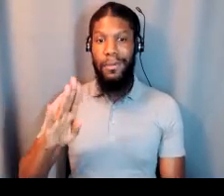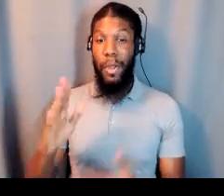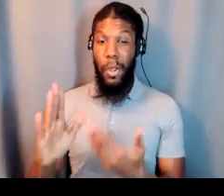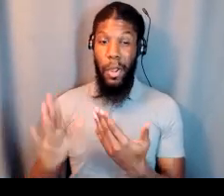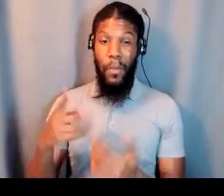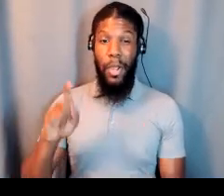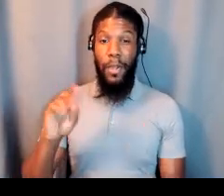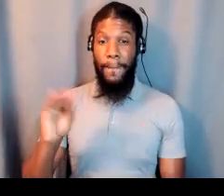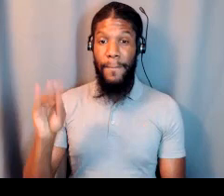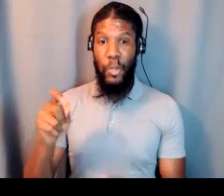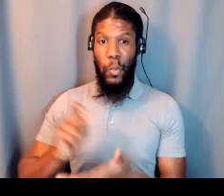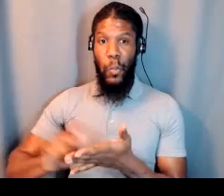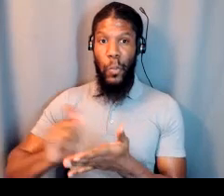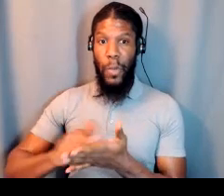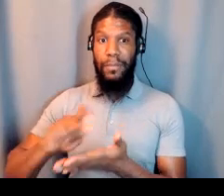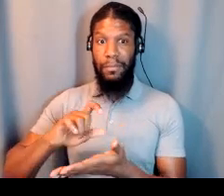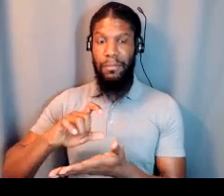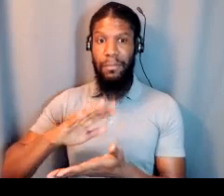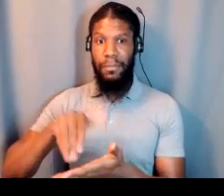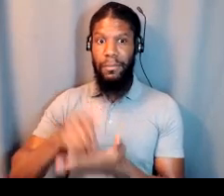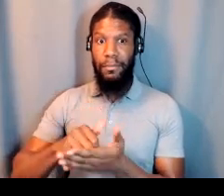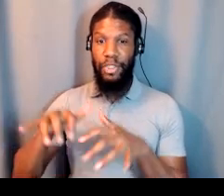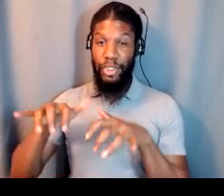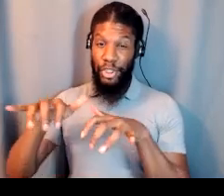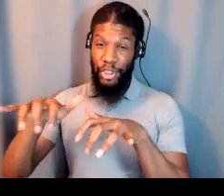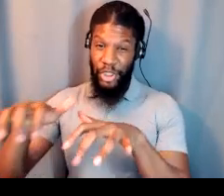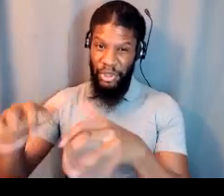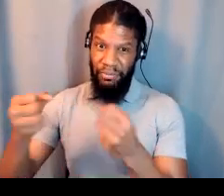And as we transition from serving just upper division and graduate